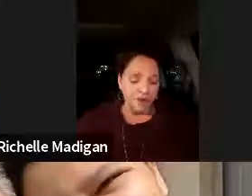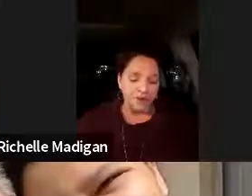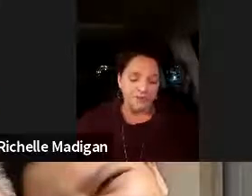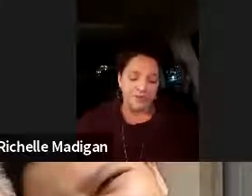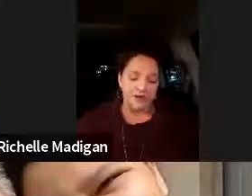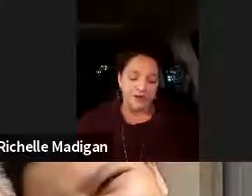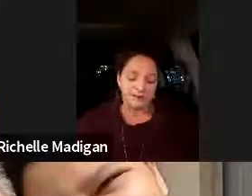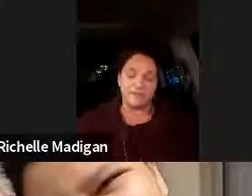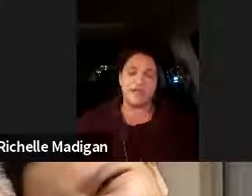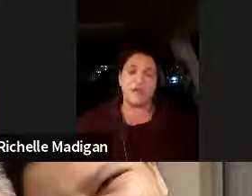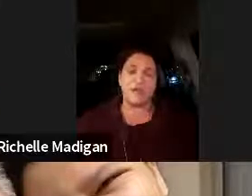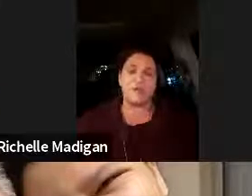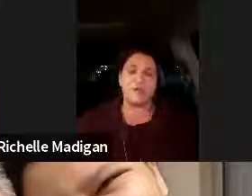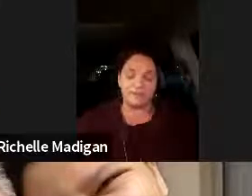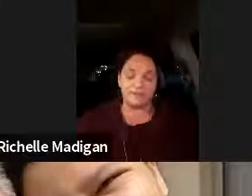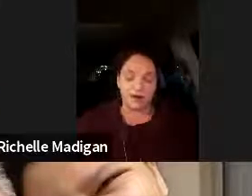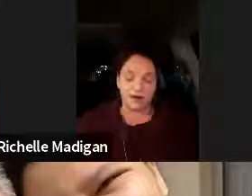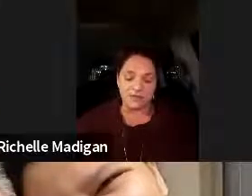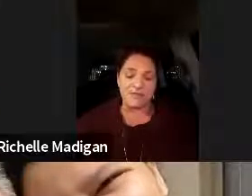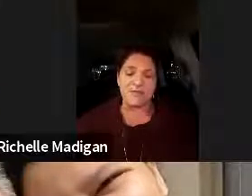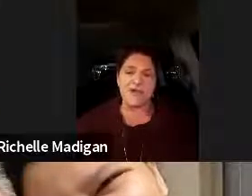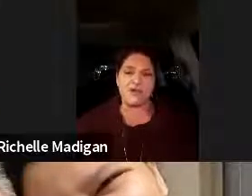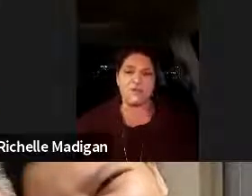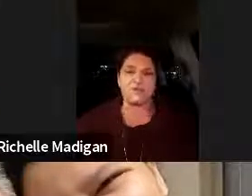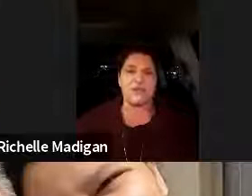Richelle Madigan: olivia, who is a 15 year old person of color spent the night in juvie.